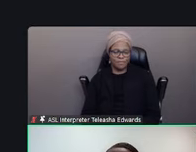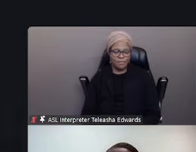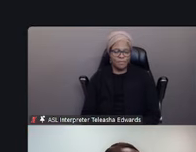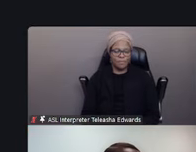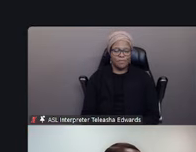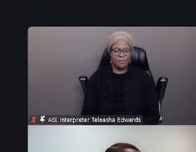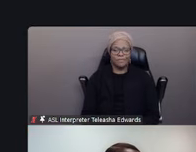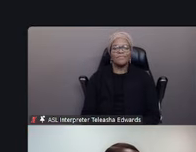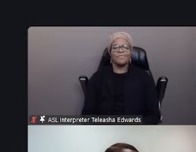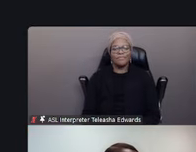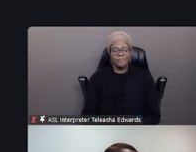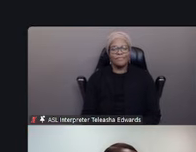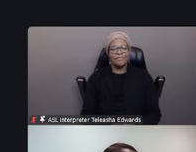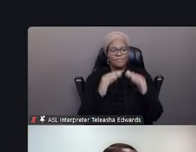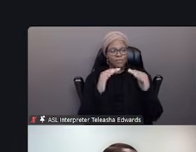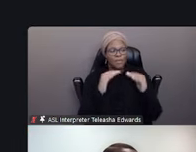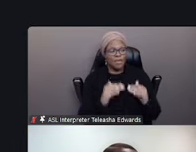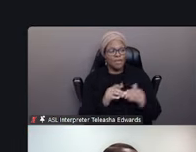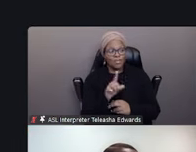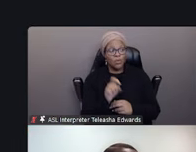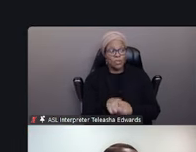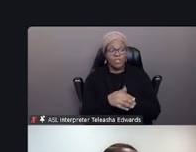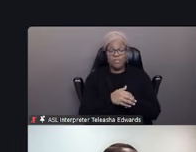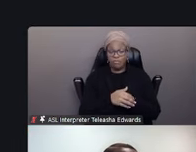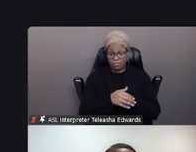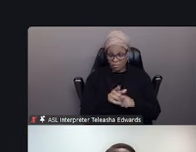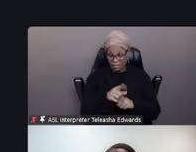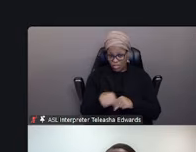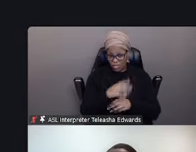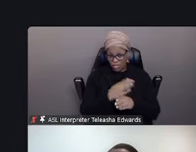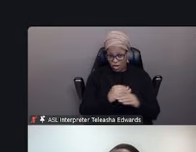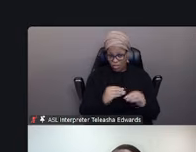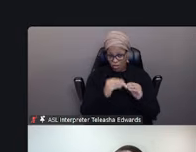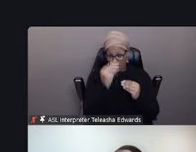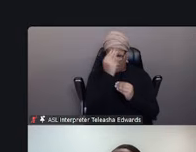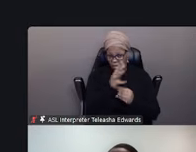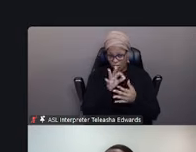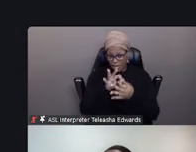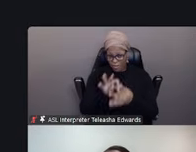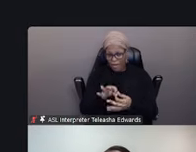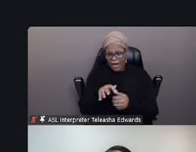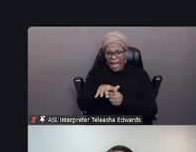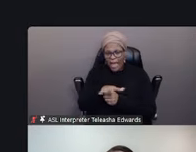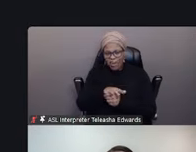Next question. Can you share more information about area six, the digital health? If the hubs